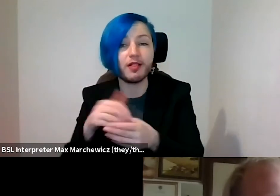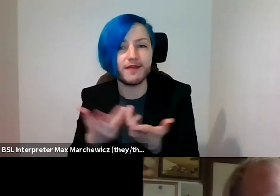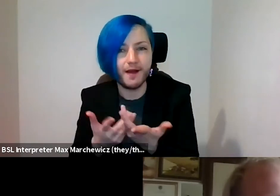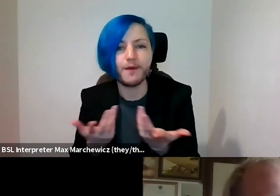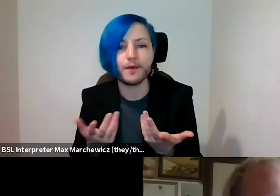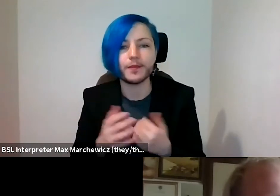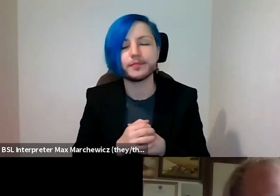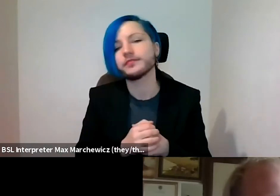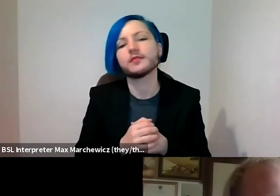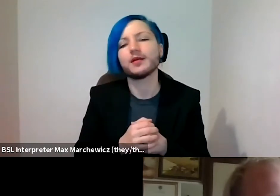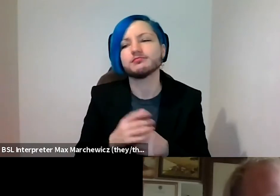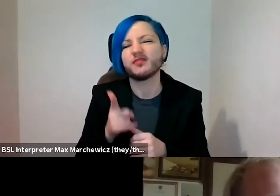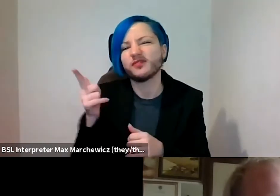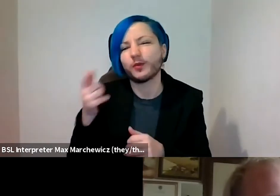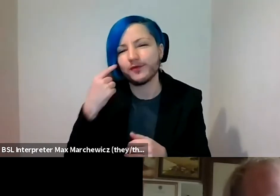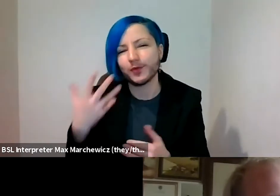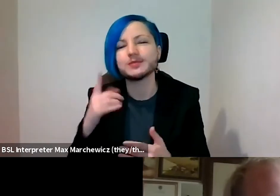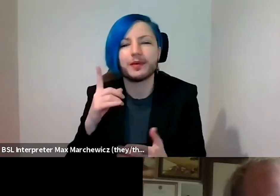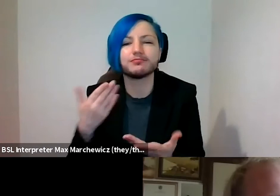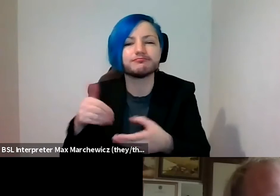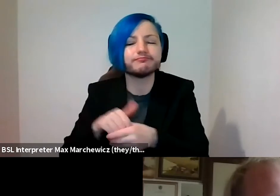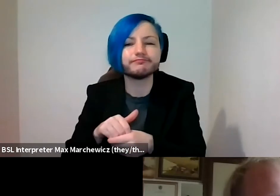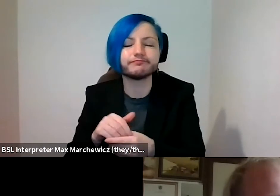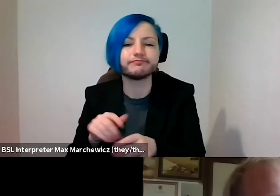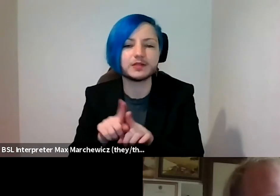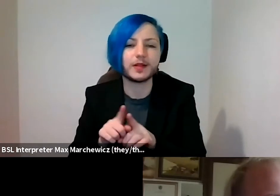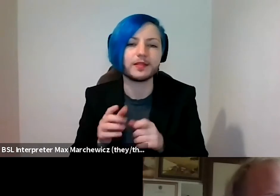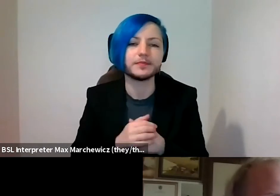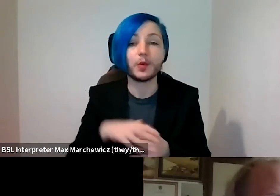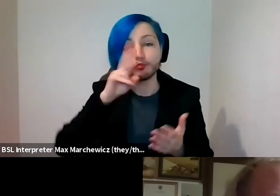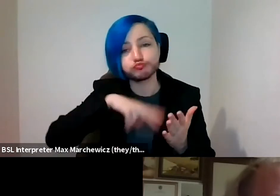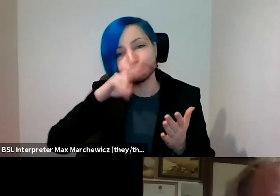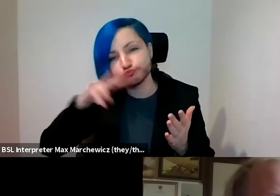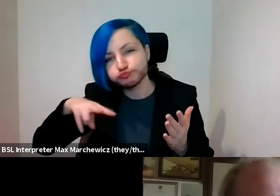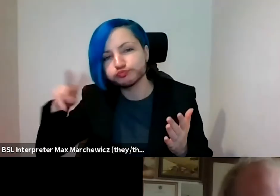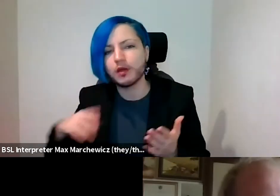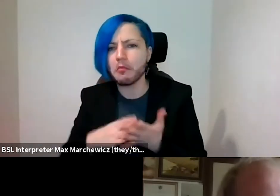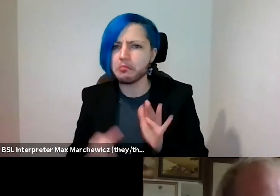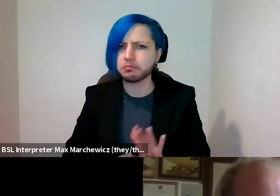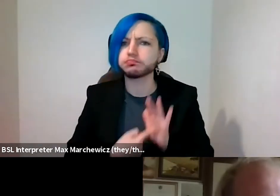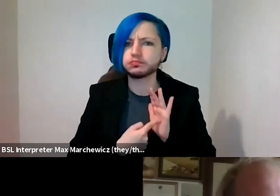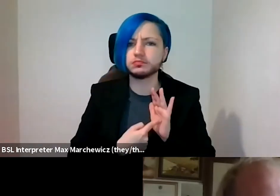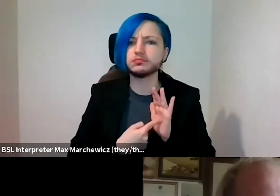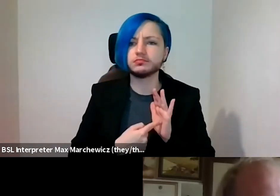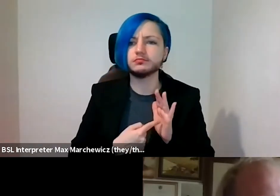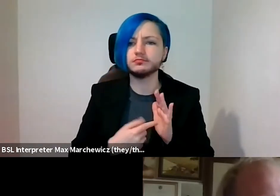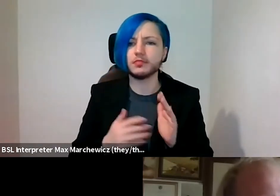albeit from a distance. I read all that, and I was really impressed by the scholarship, and you know,